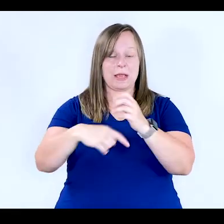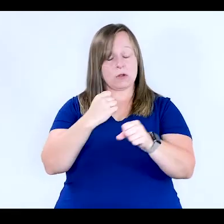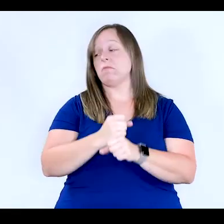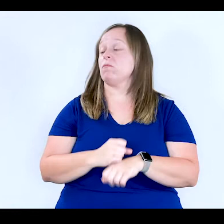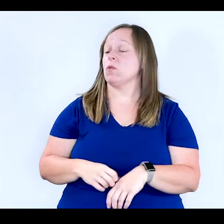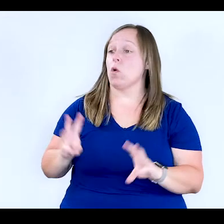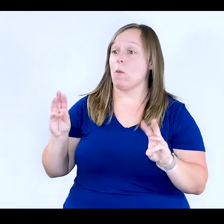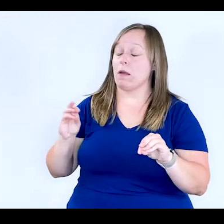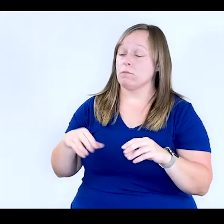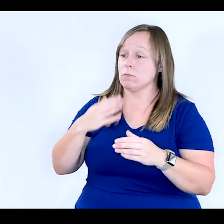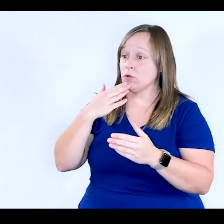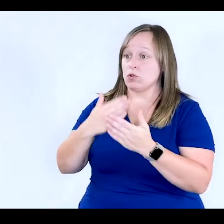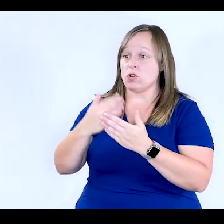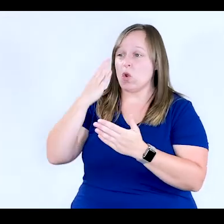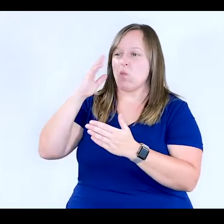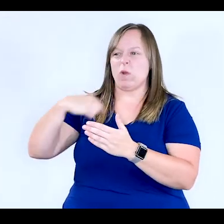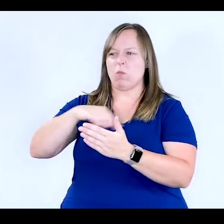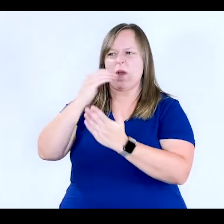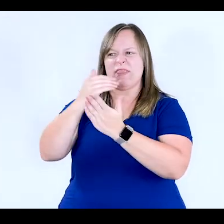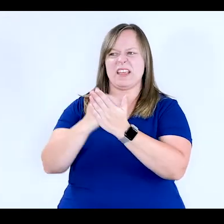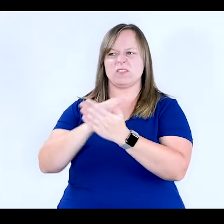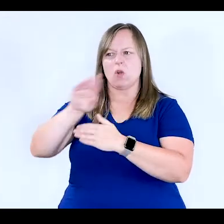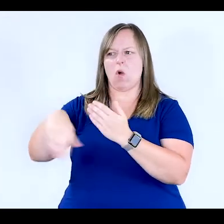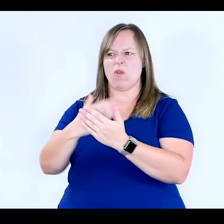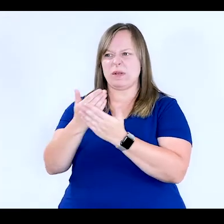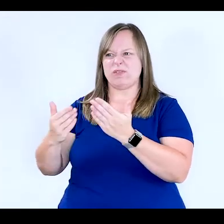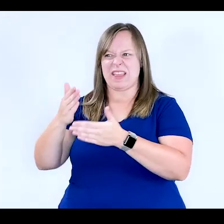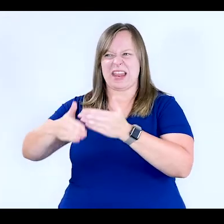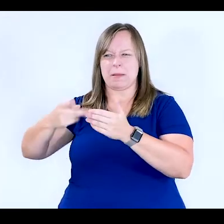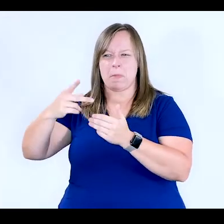K: Okay. That is great to know and we will list these resources for you at the end